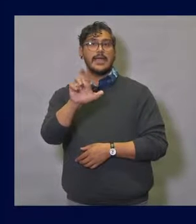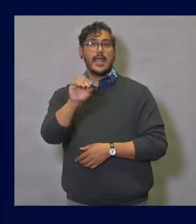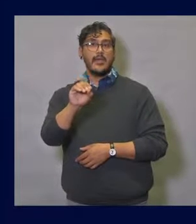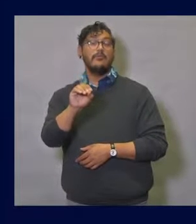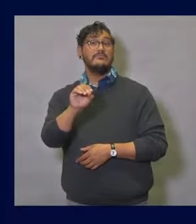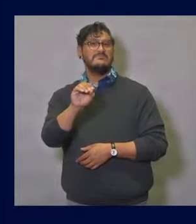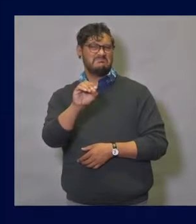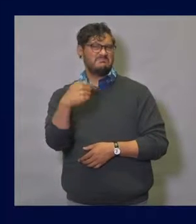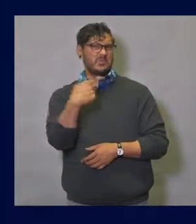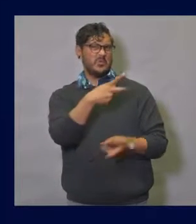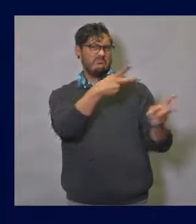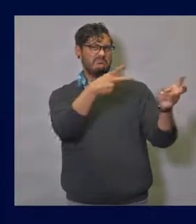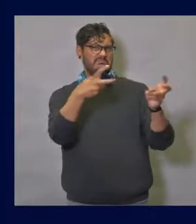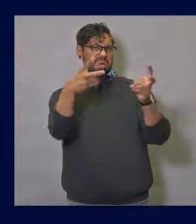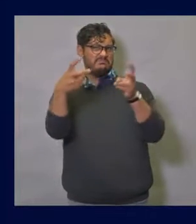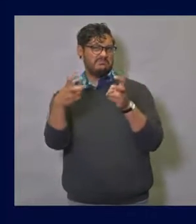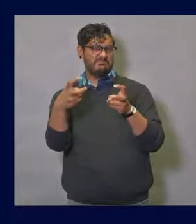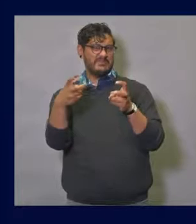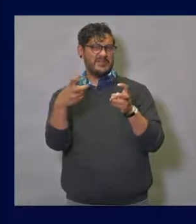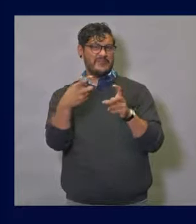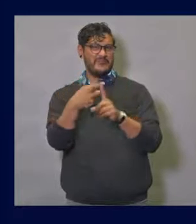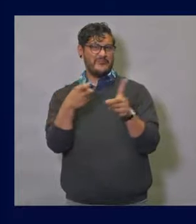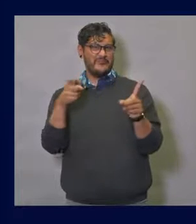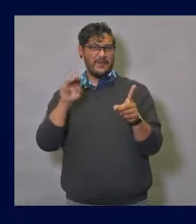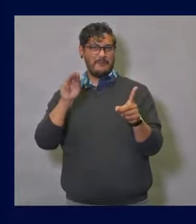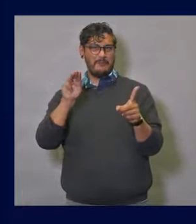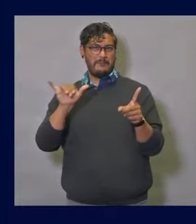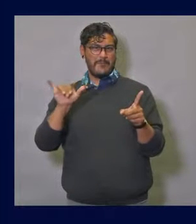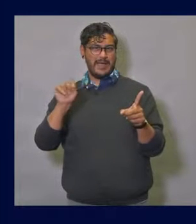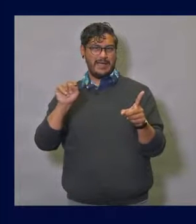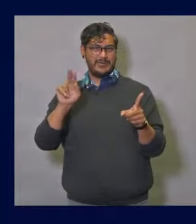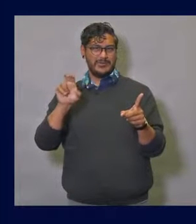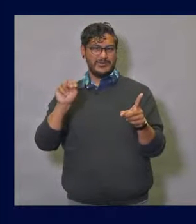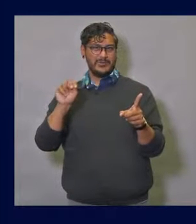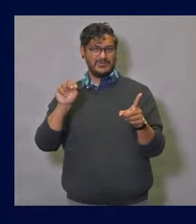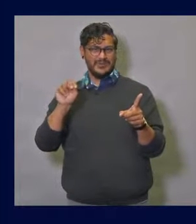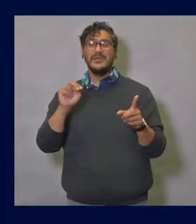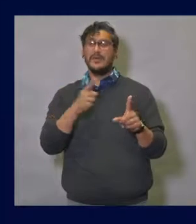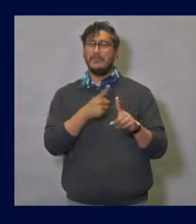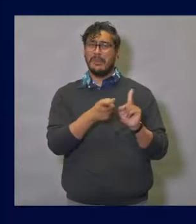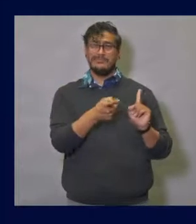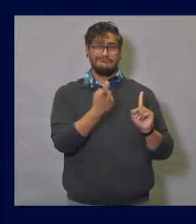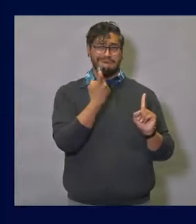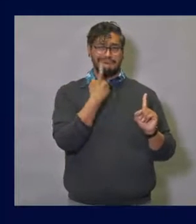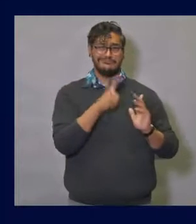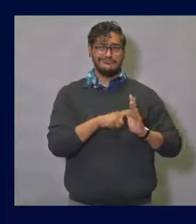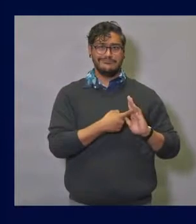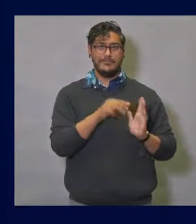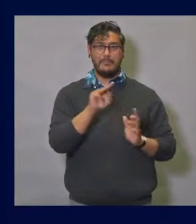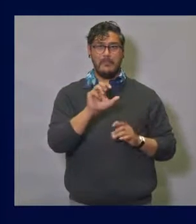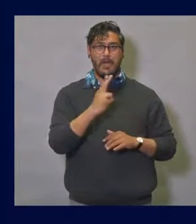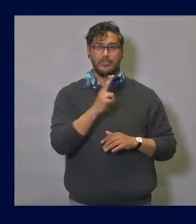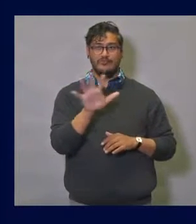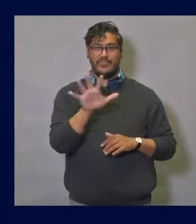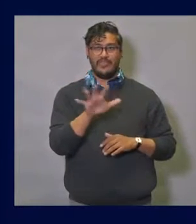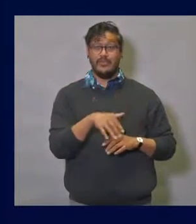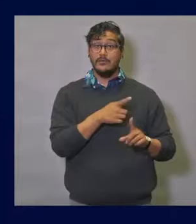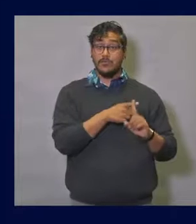ALSO ARENA.